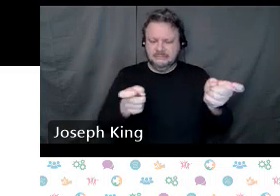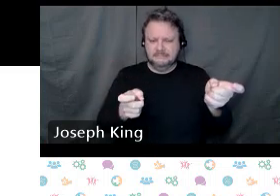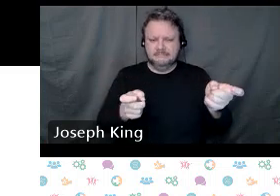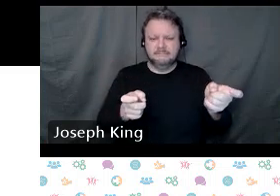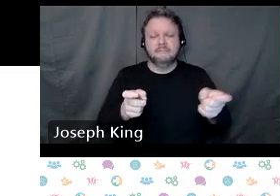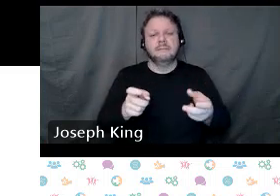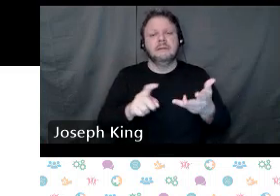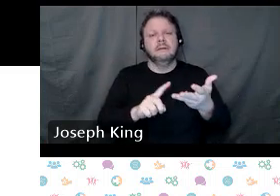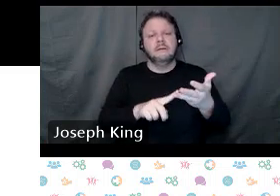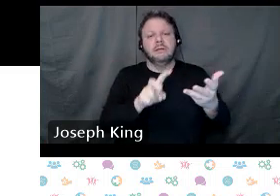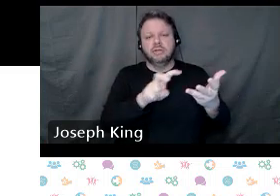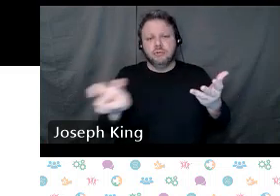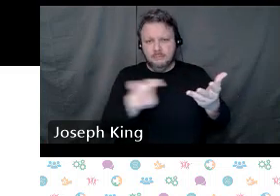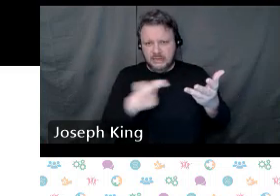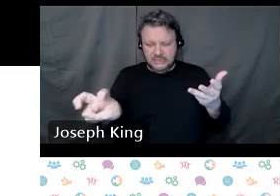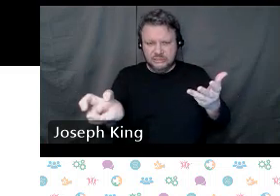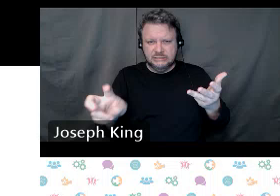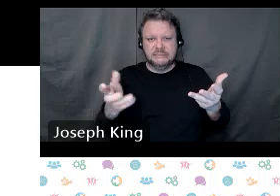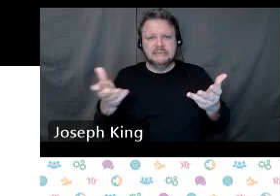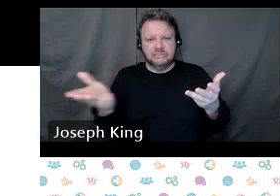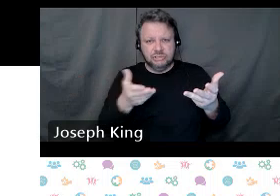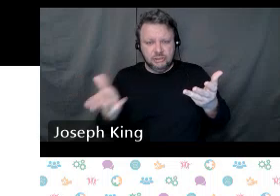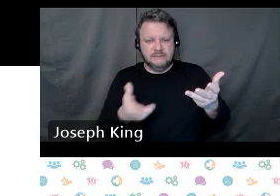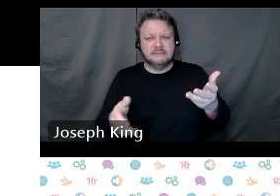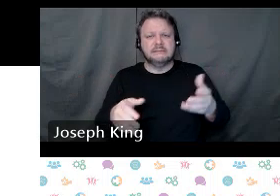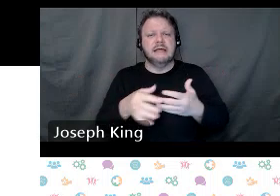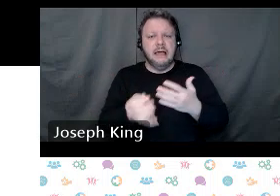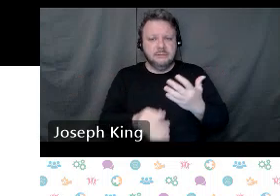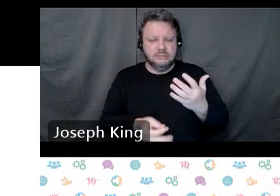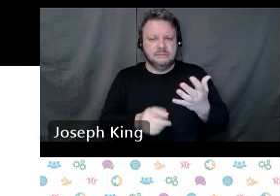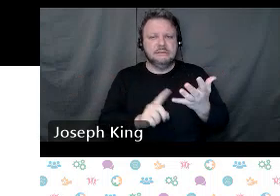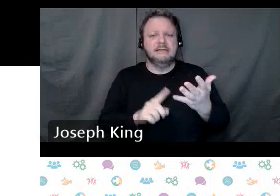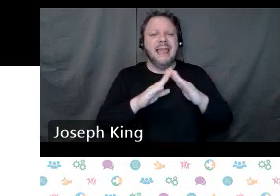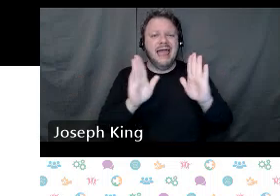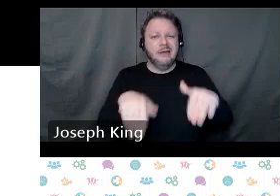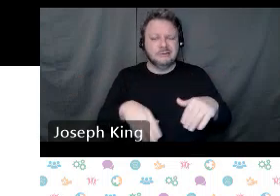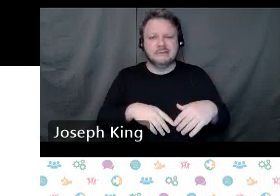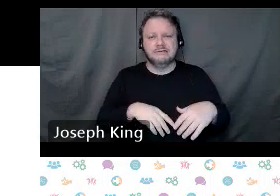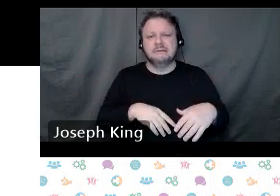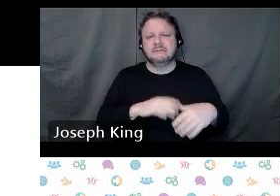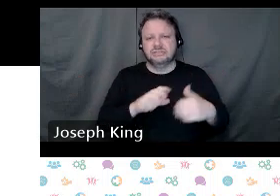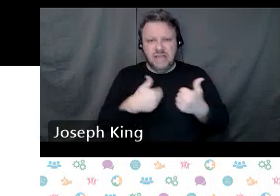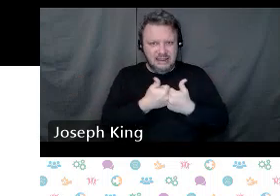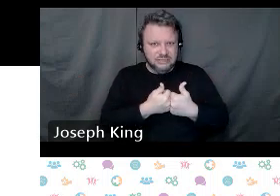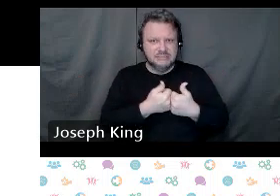transportation and service services options, housing challenges and solutions,